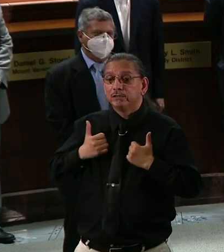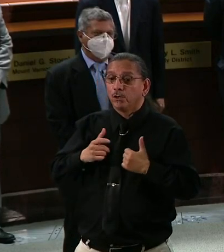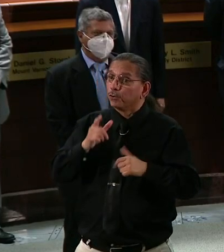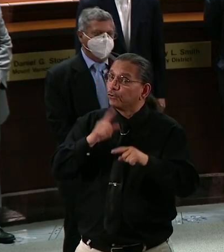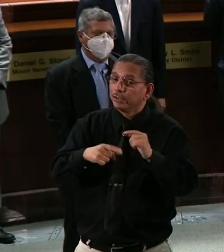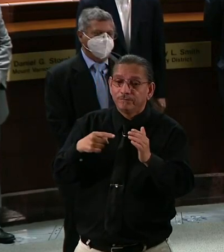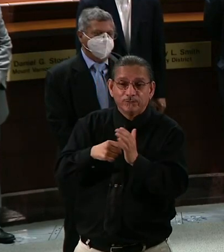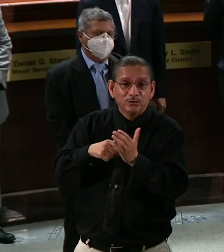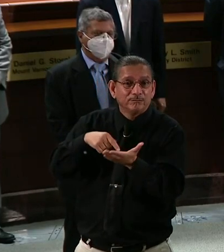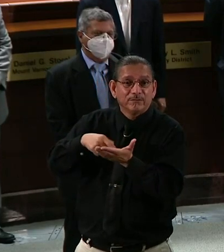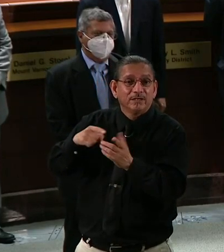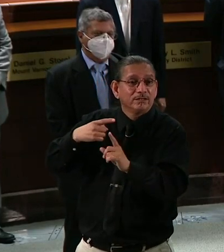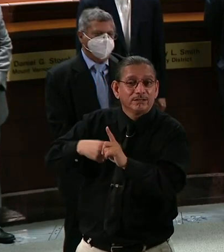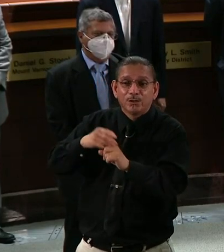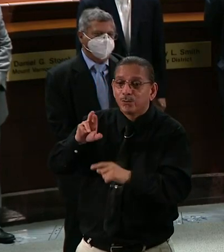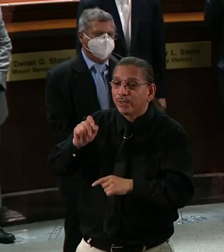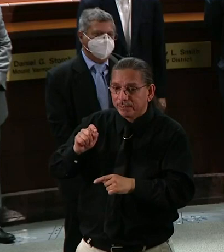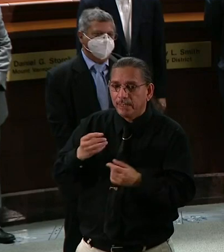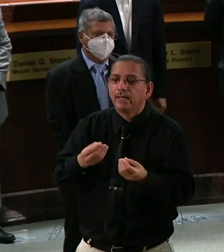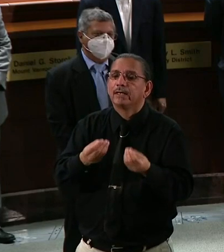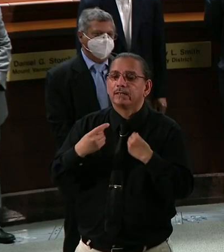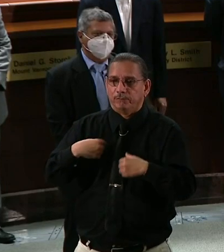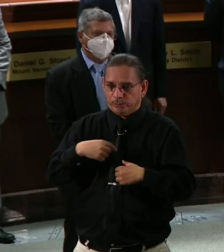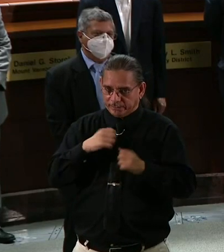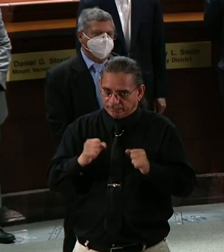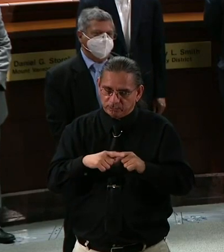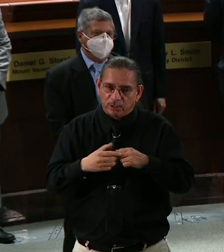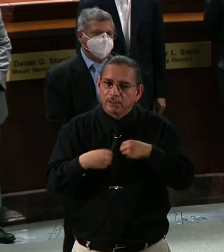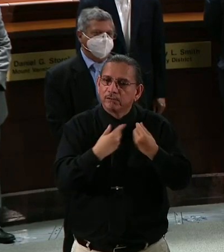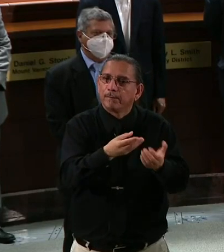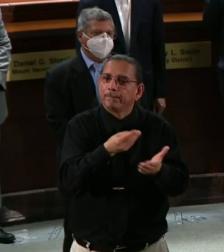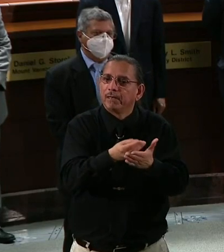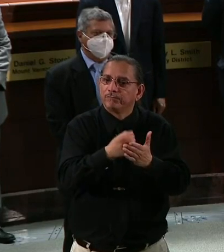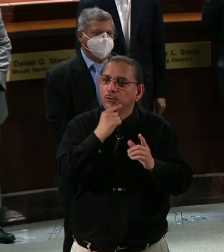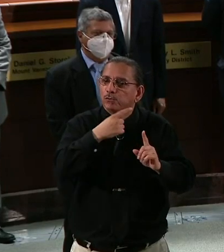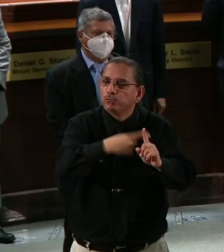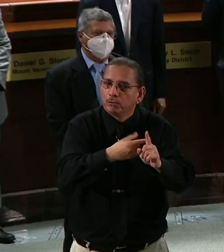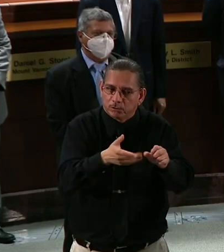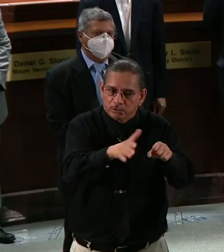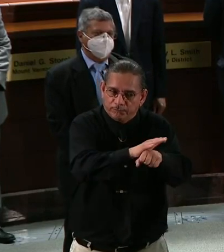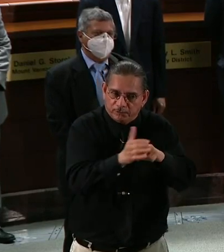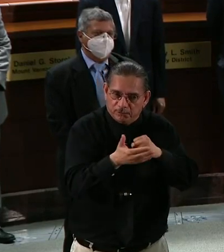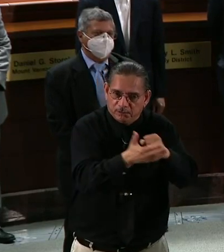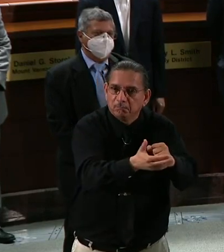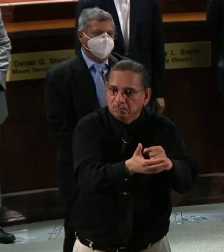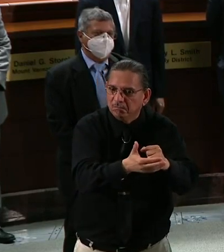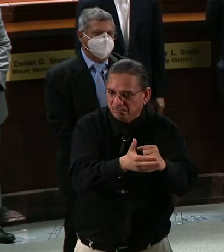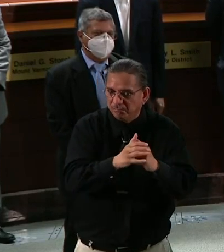BUT UNTIL IT DOES THE STATE OR